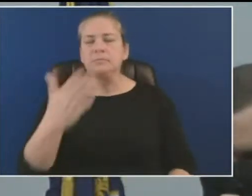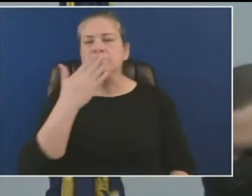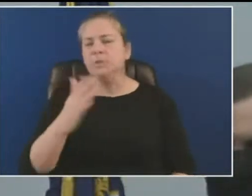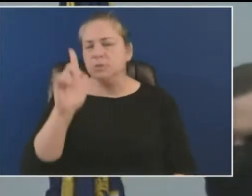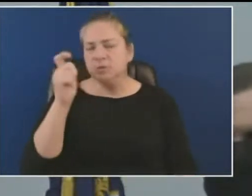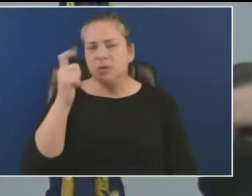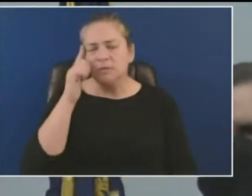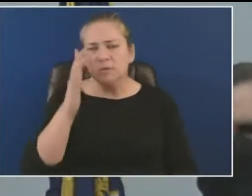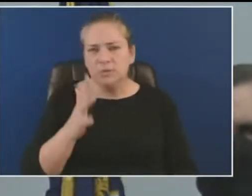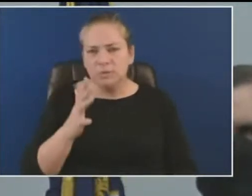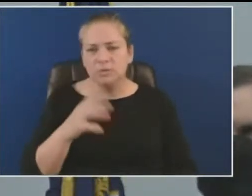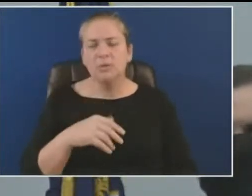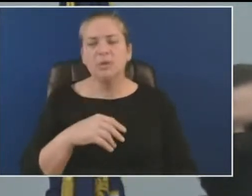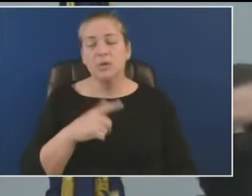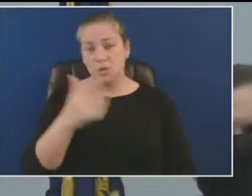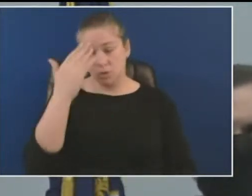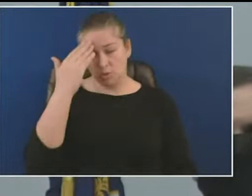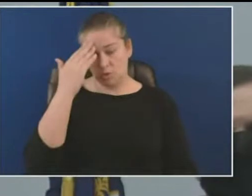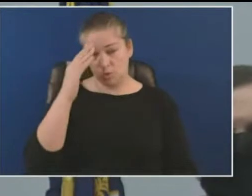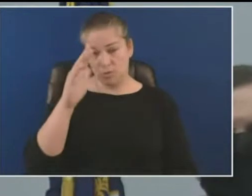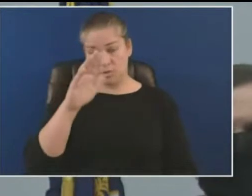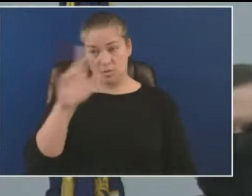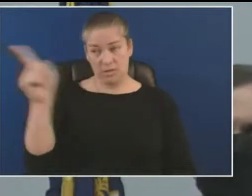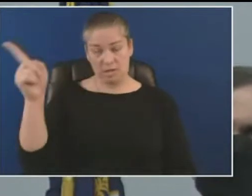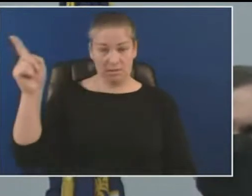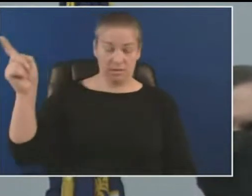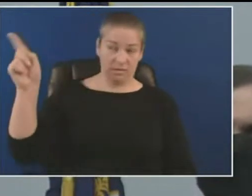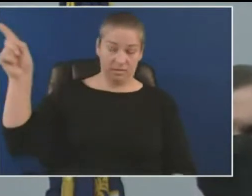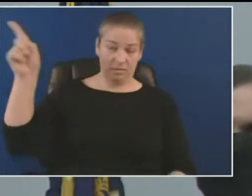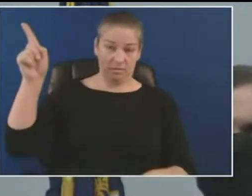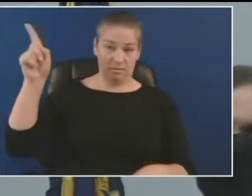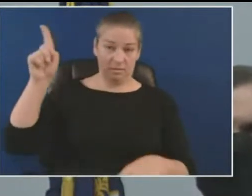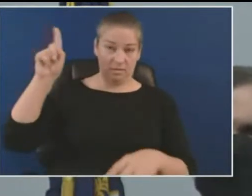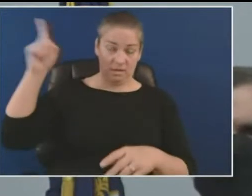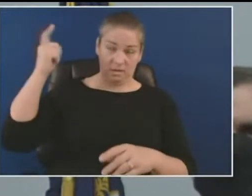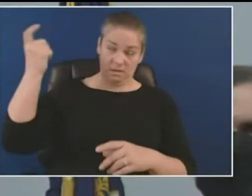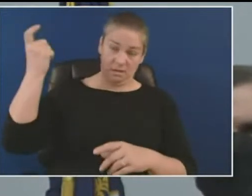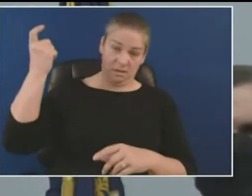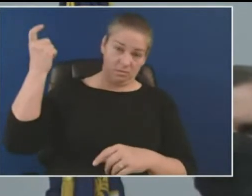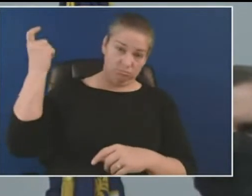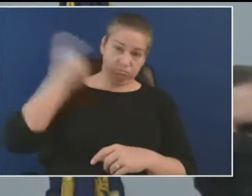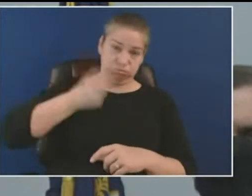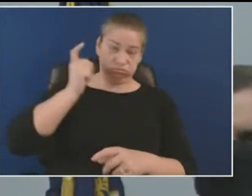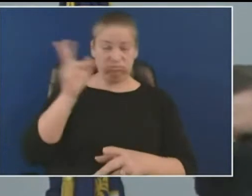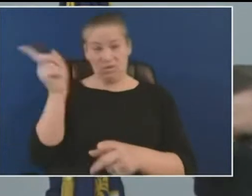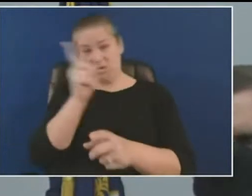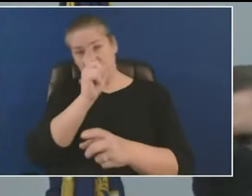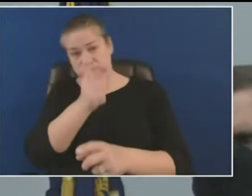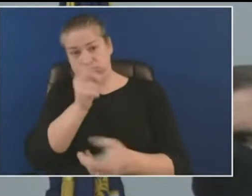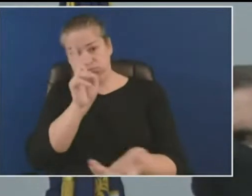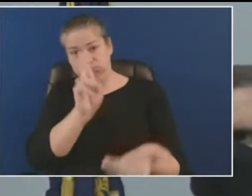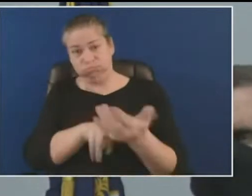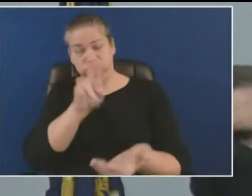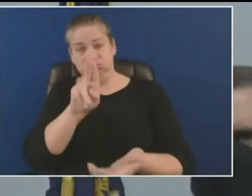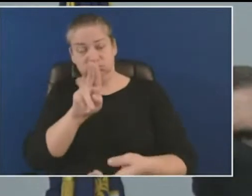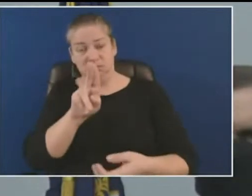declaration in a single day is unheard of, quite frankly across the nation. Our hearts go out to all the families who